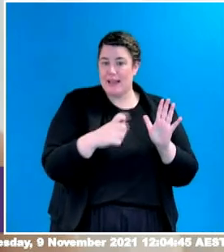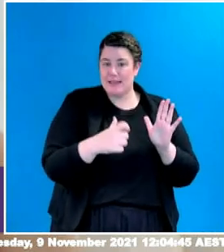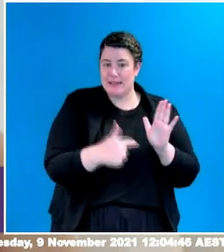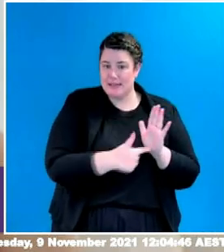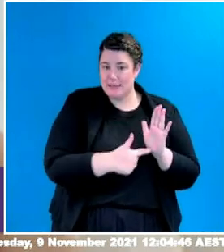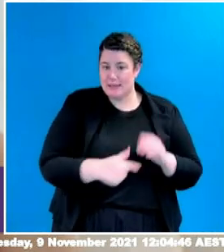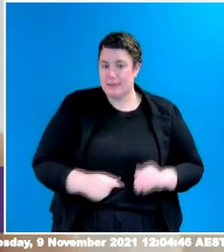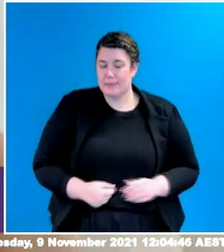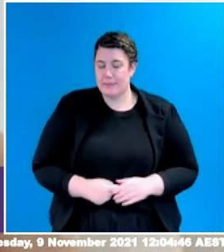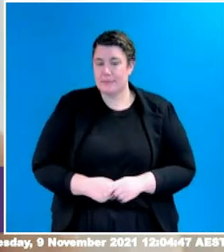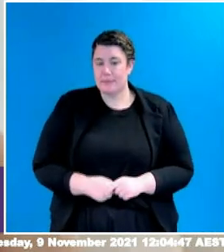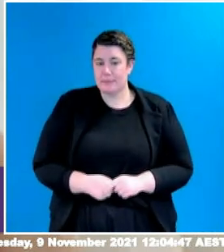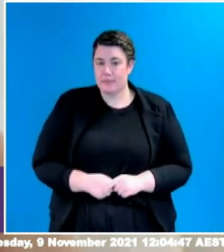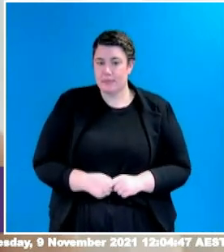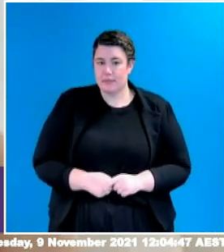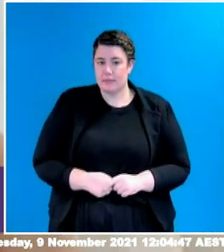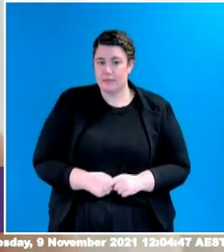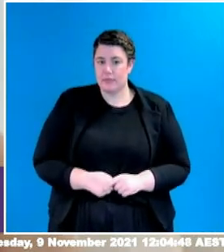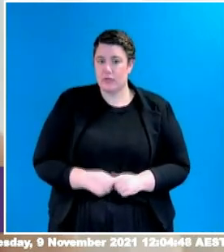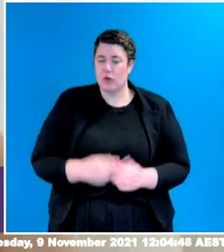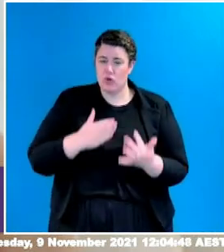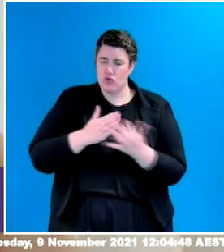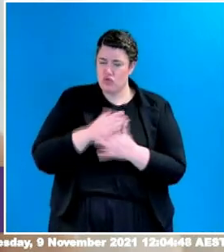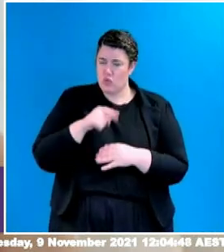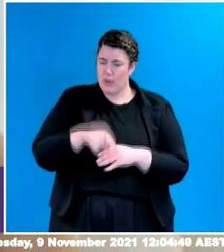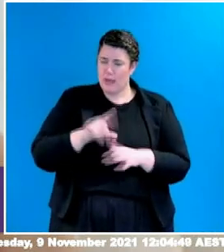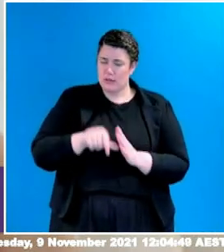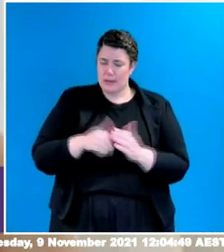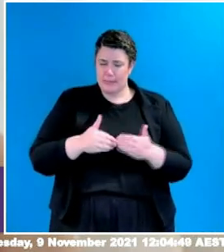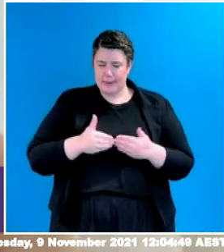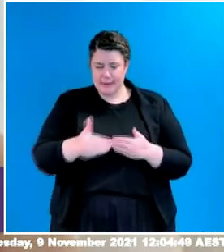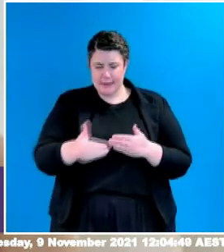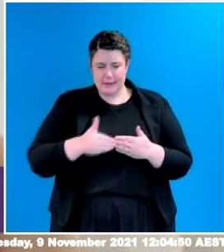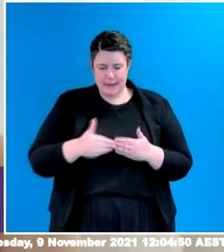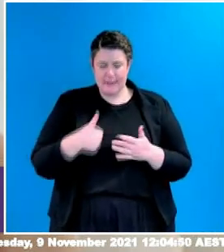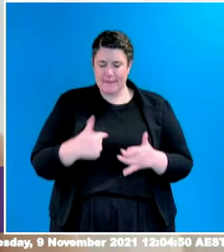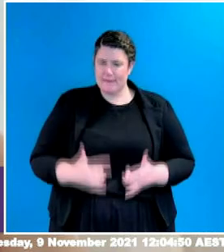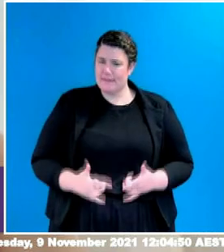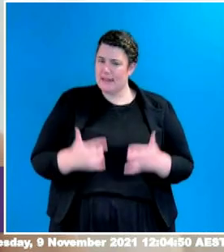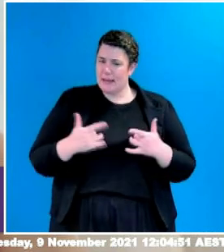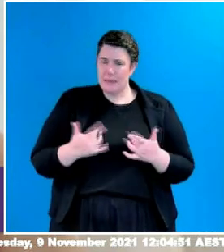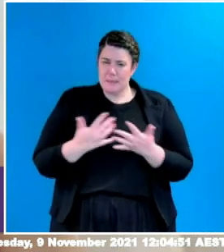It was during that time I realised the fundamental issue we are dealing with